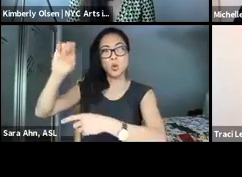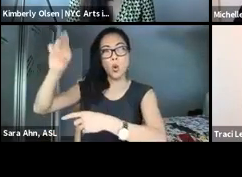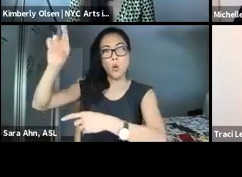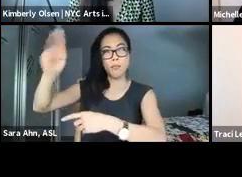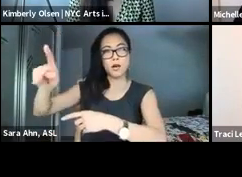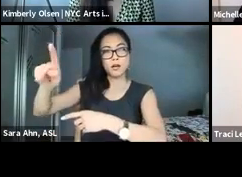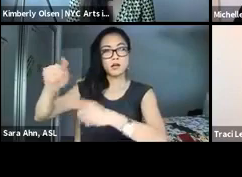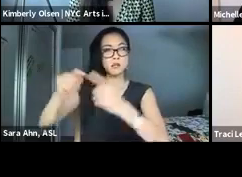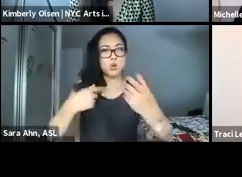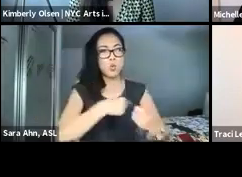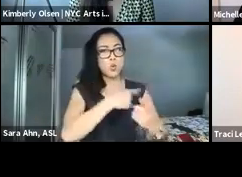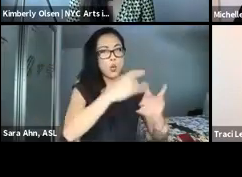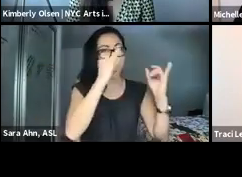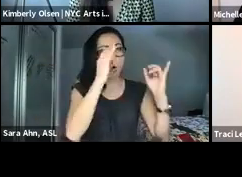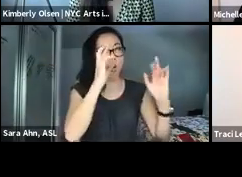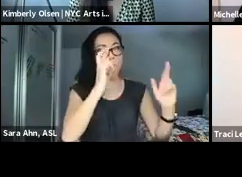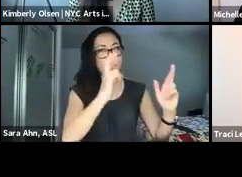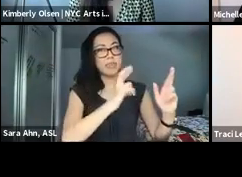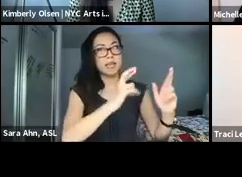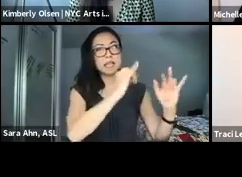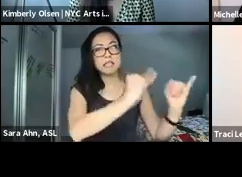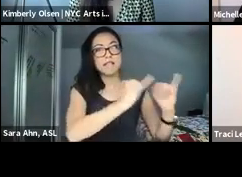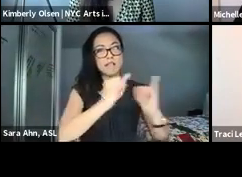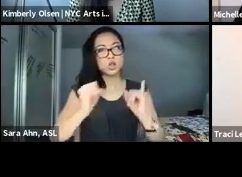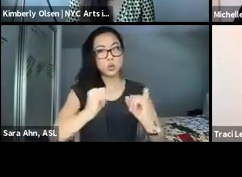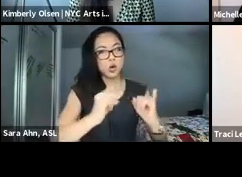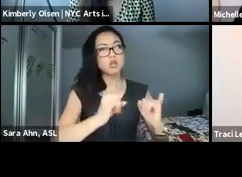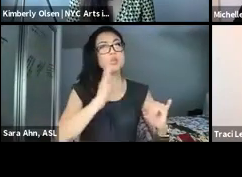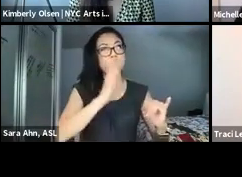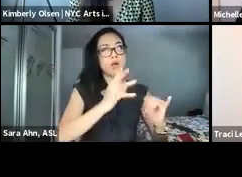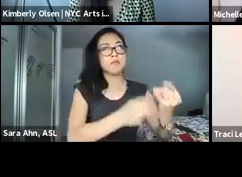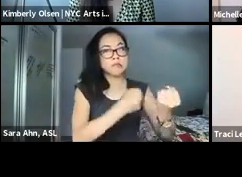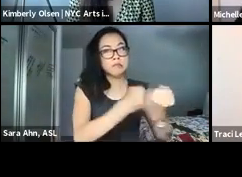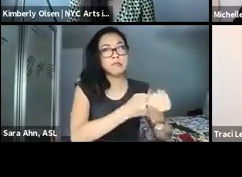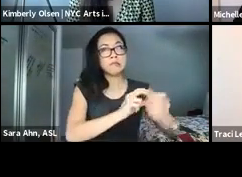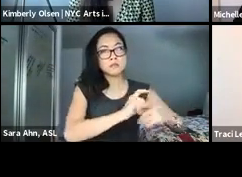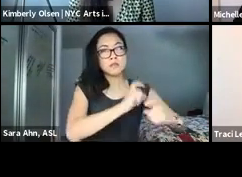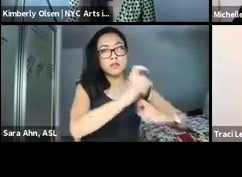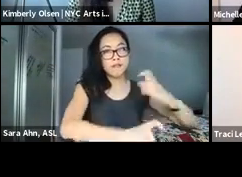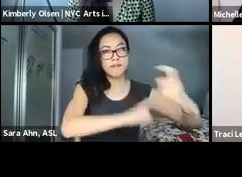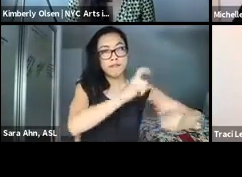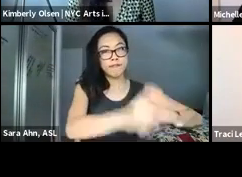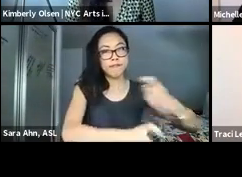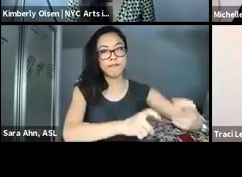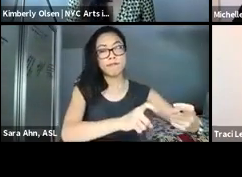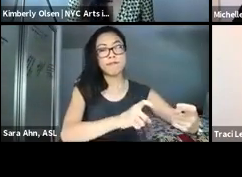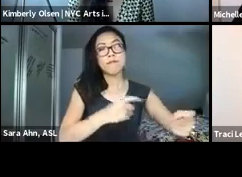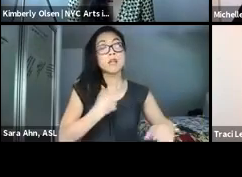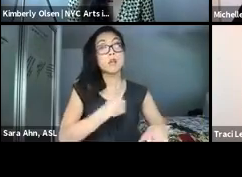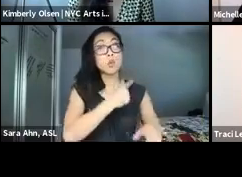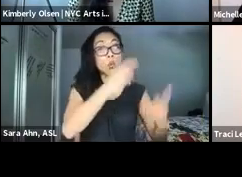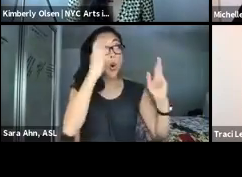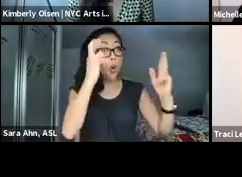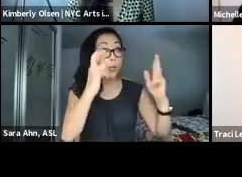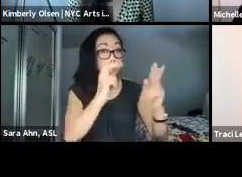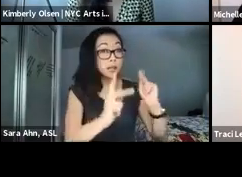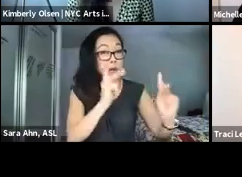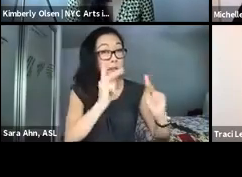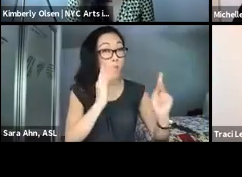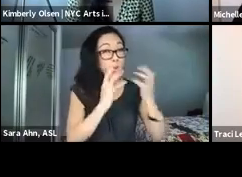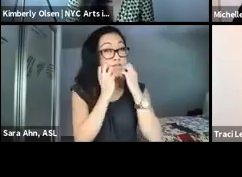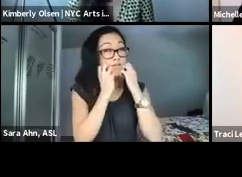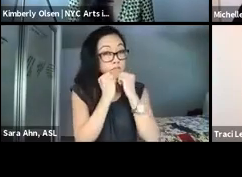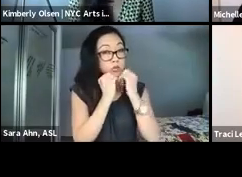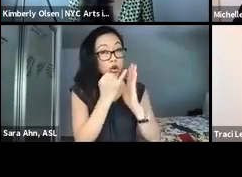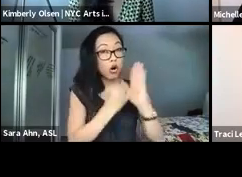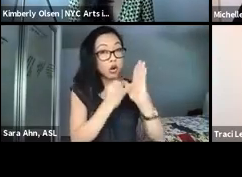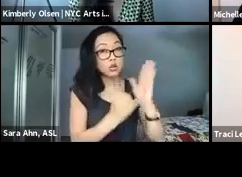when that funding is removed? Traci Lester: That's a tough question,